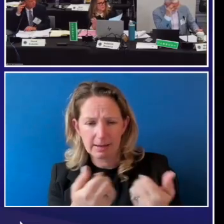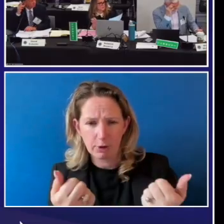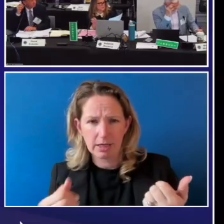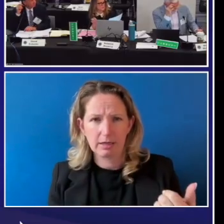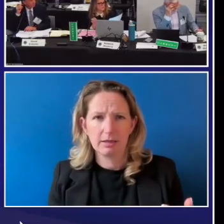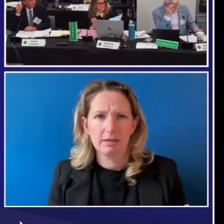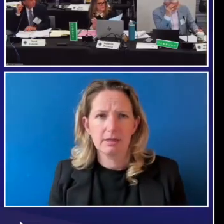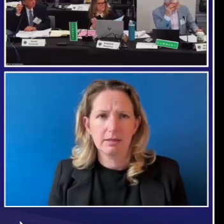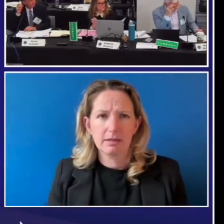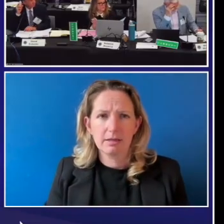Separately incorporated from what?